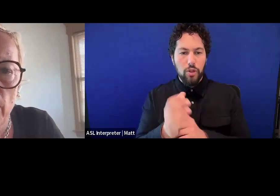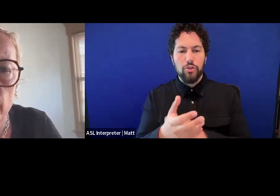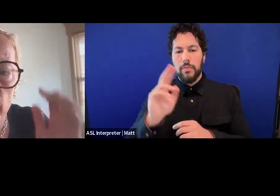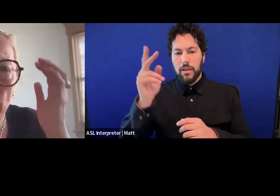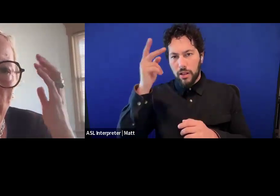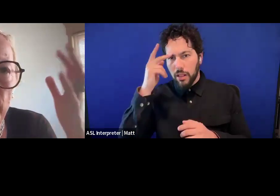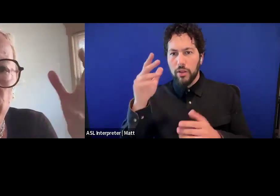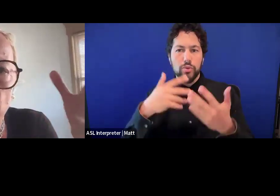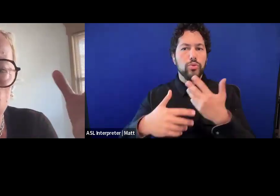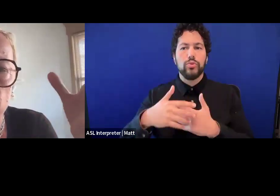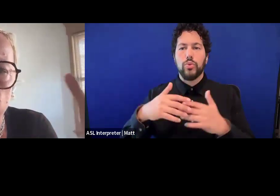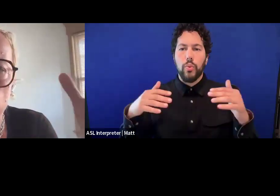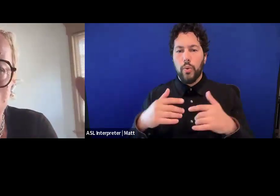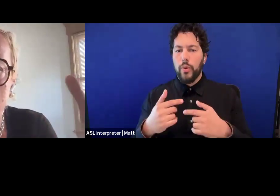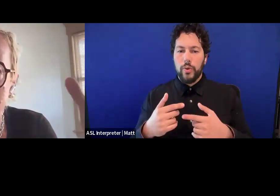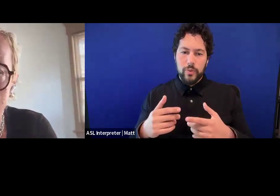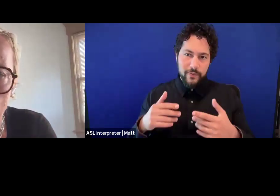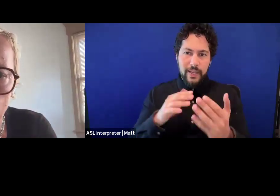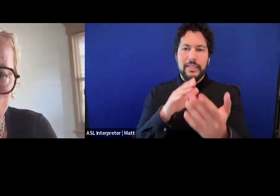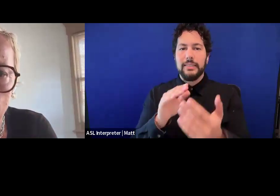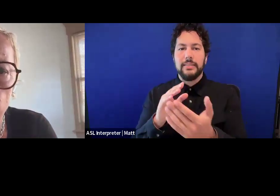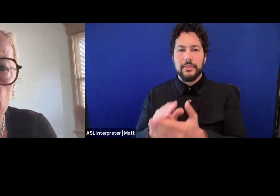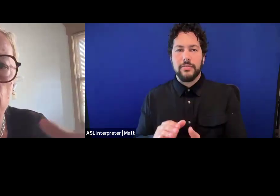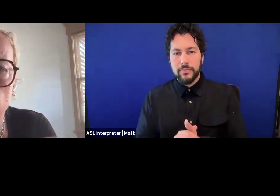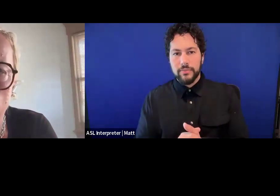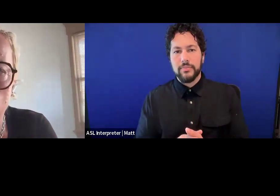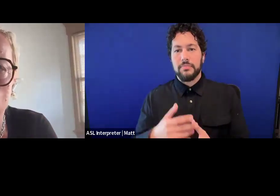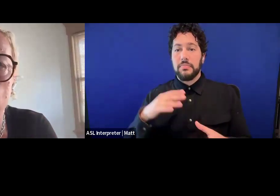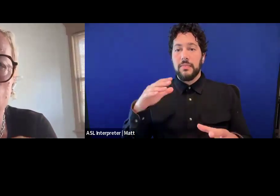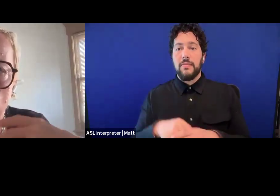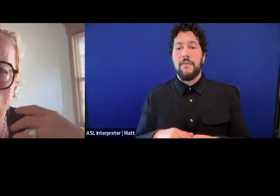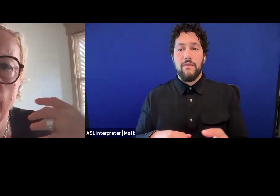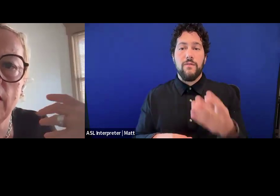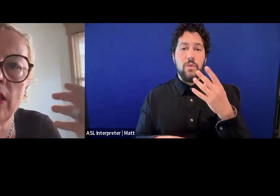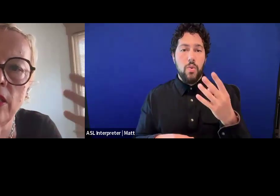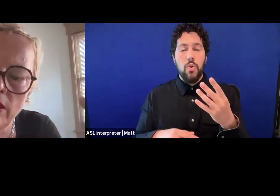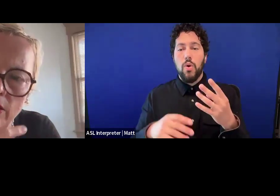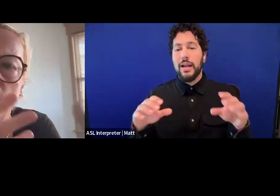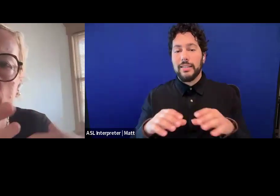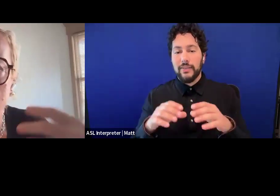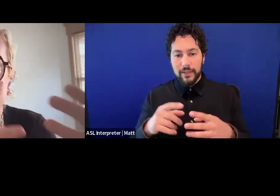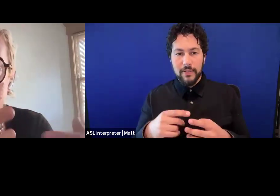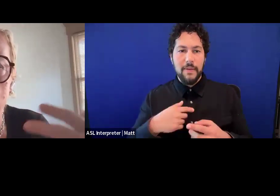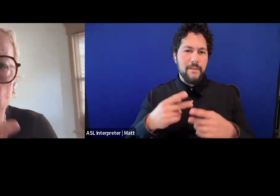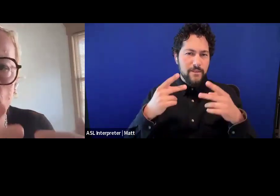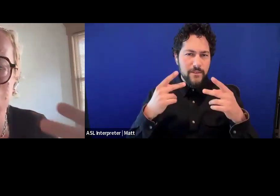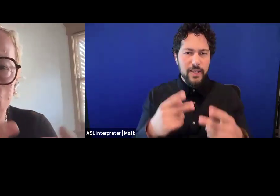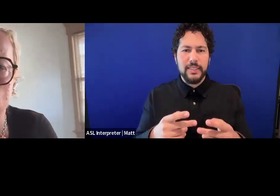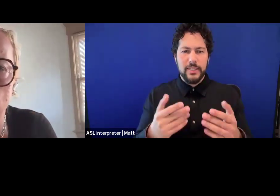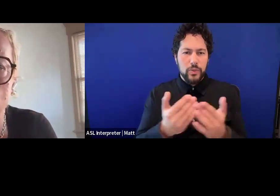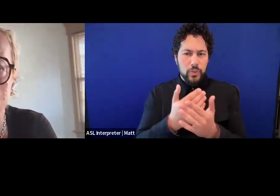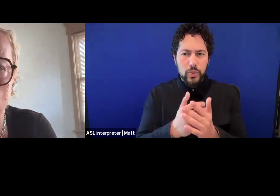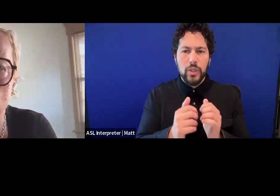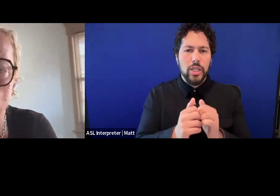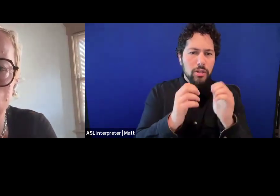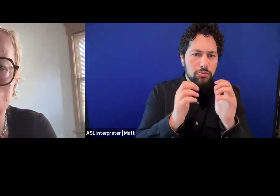So, I've been involved in 4 strands of activity. I've been visiting fledgling and enduring equalities-focused organizations, as I've been